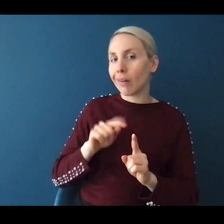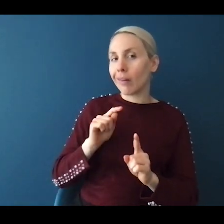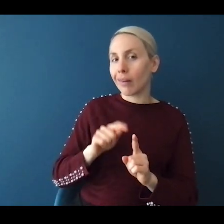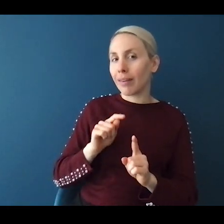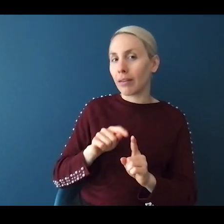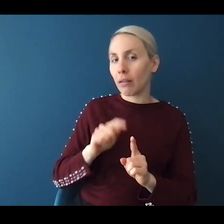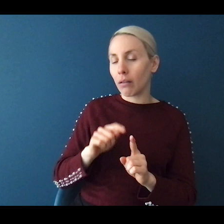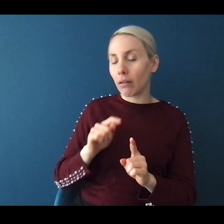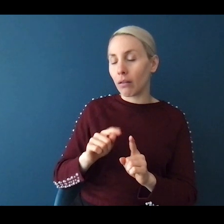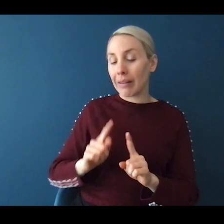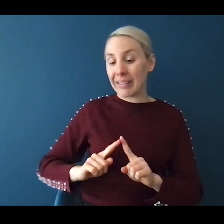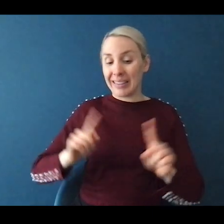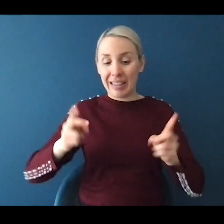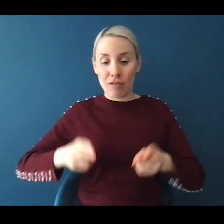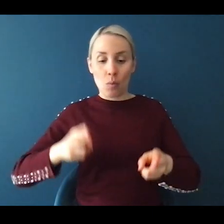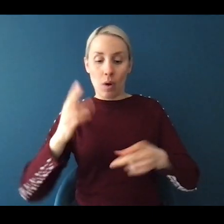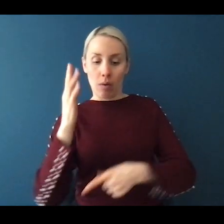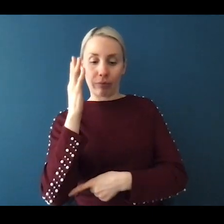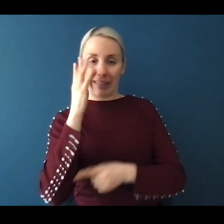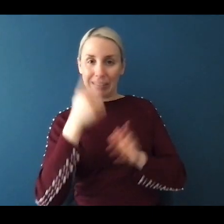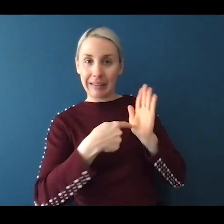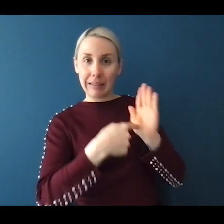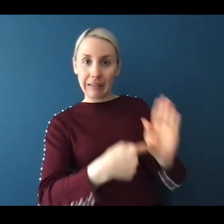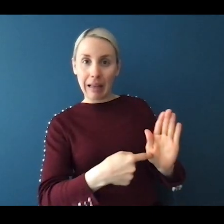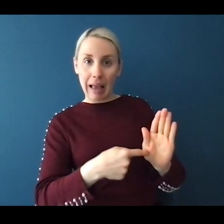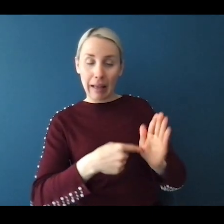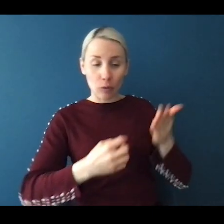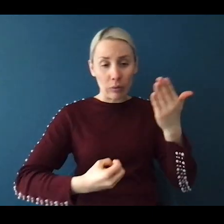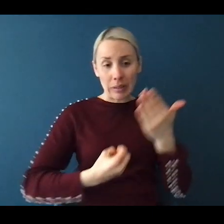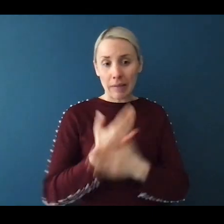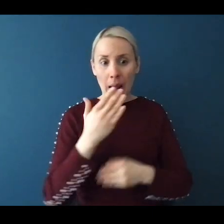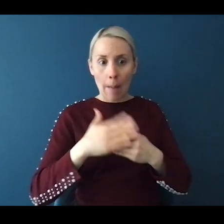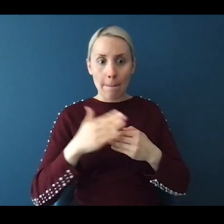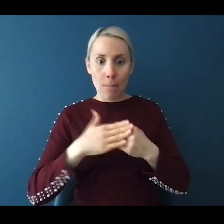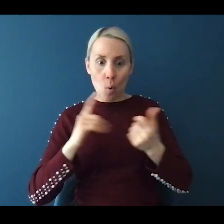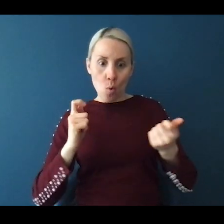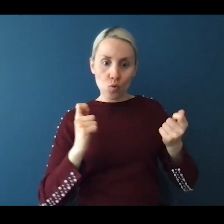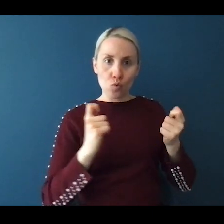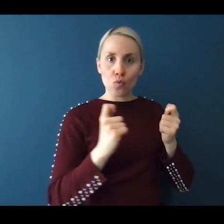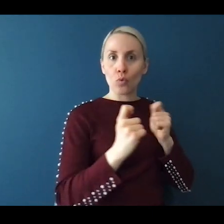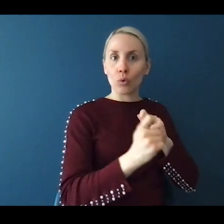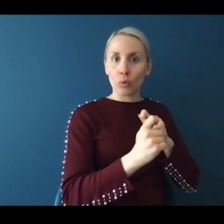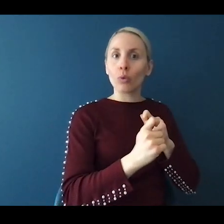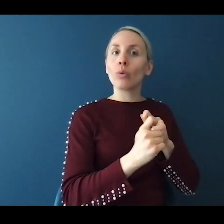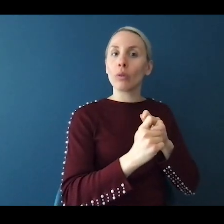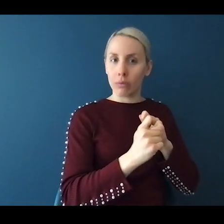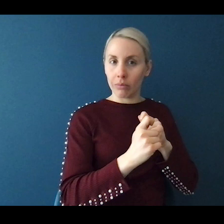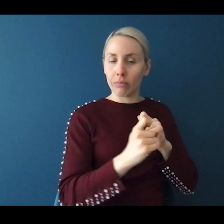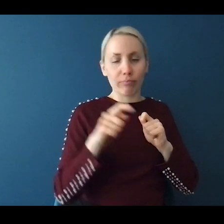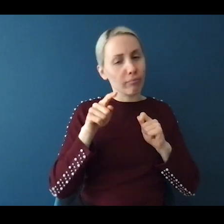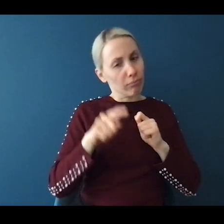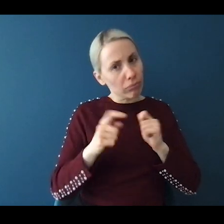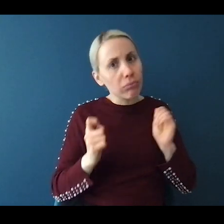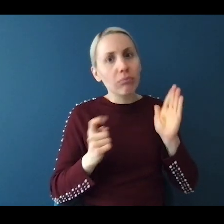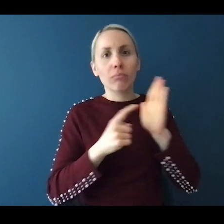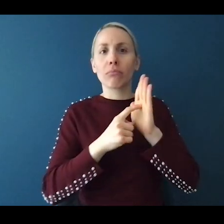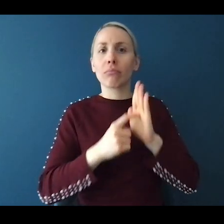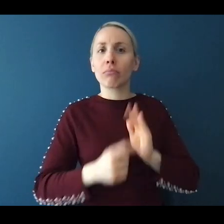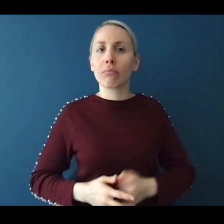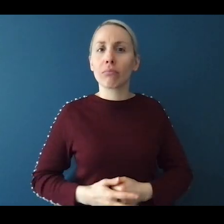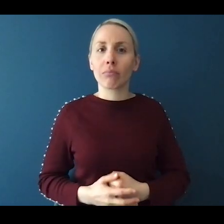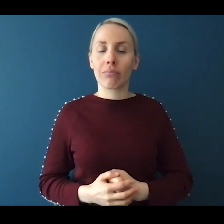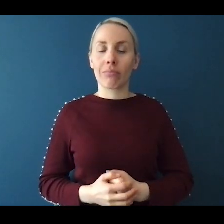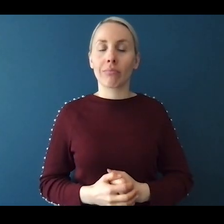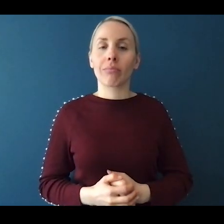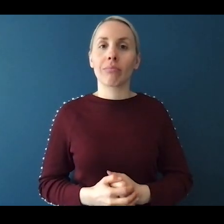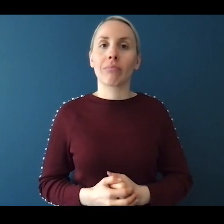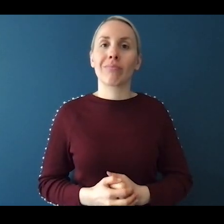that um or developing it even further so that's just a crucial part you can't say listen I’ve